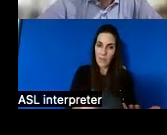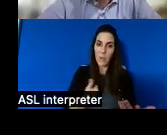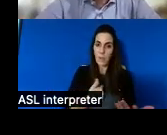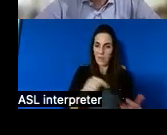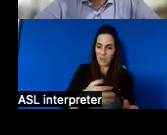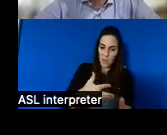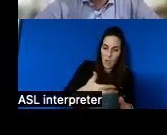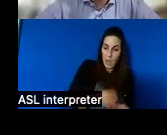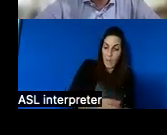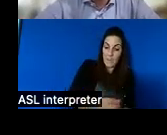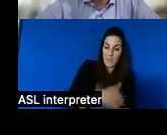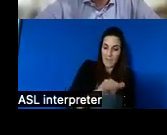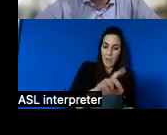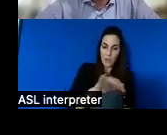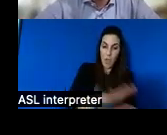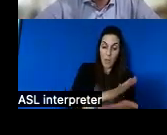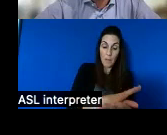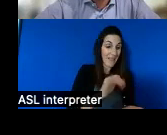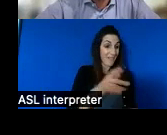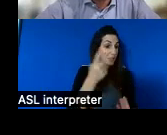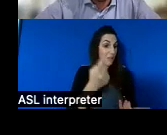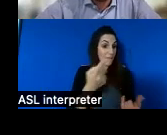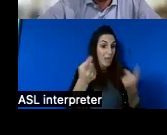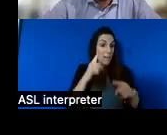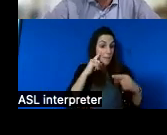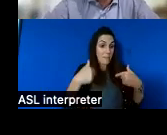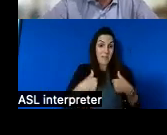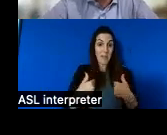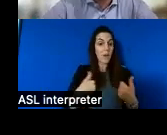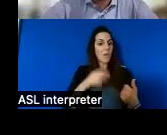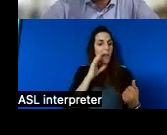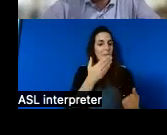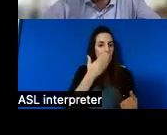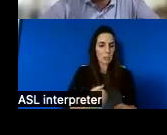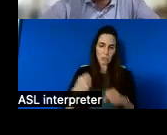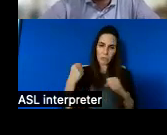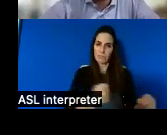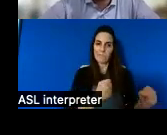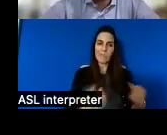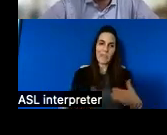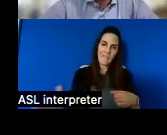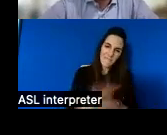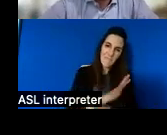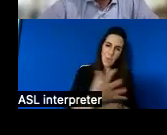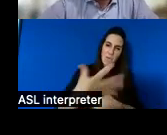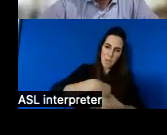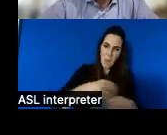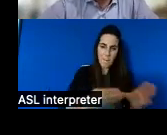know you have a very good comprehensive plan okay so now let's talk about finances a little bit the